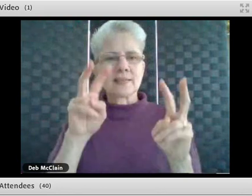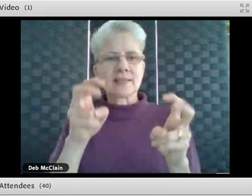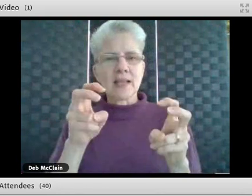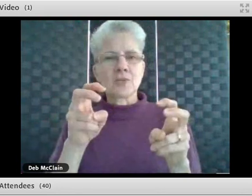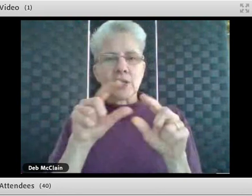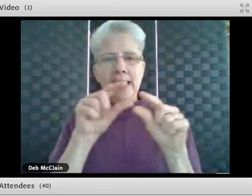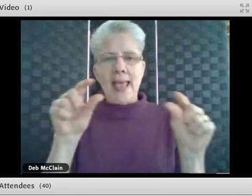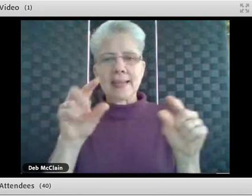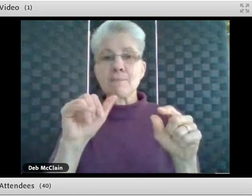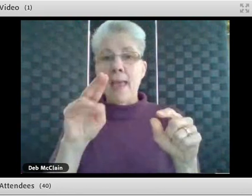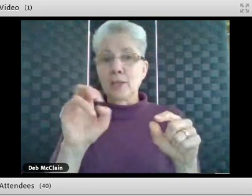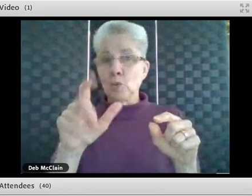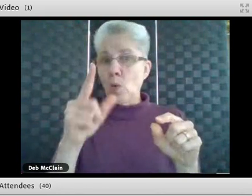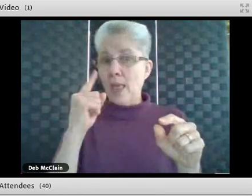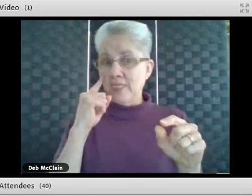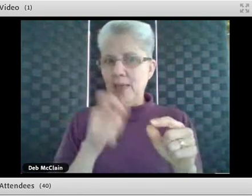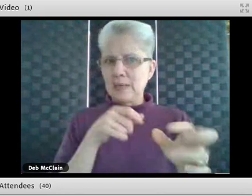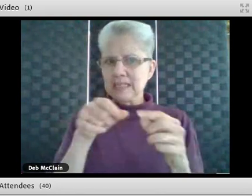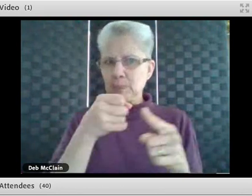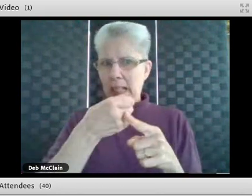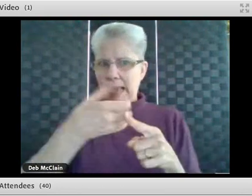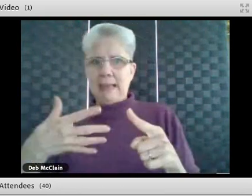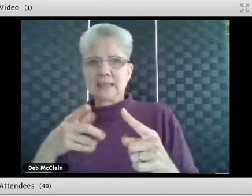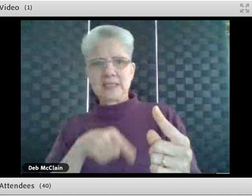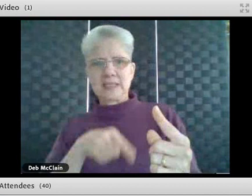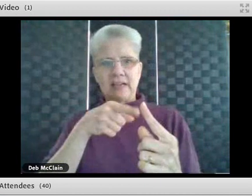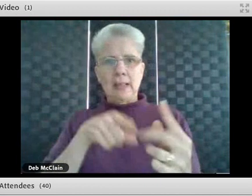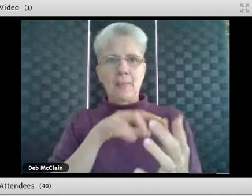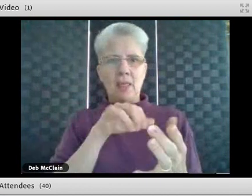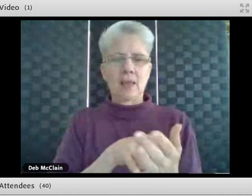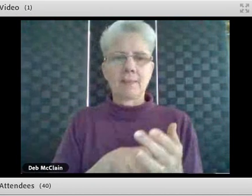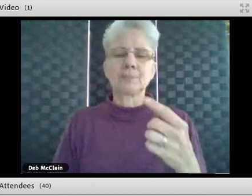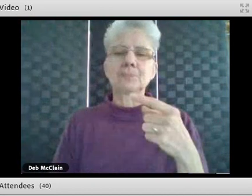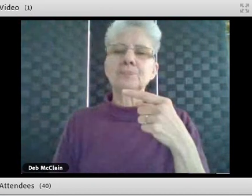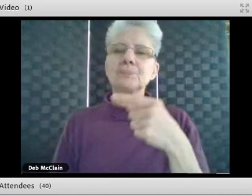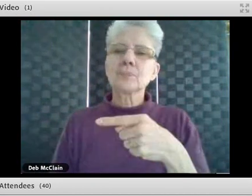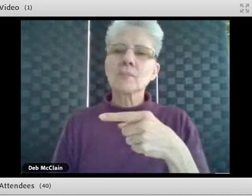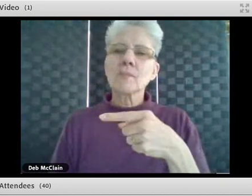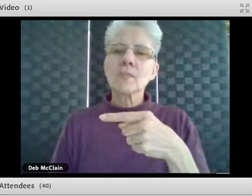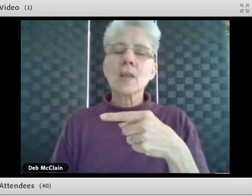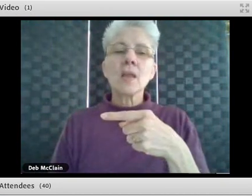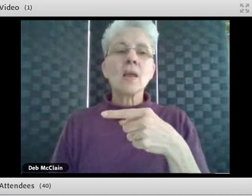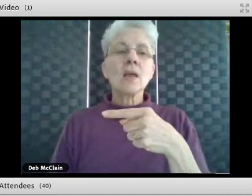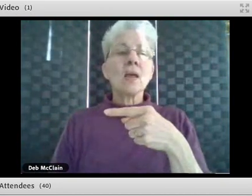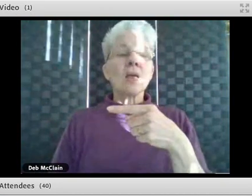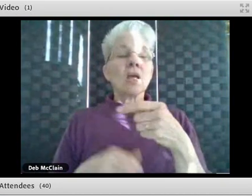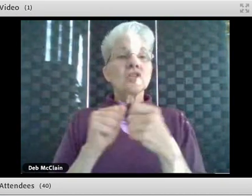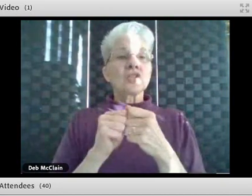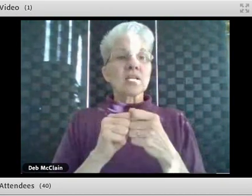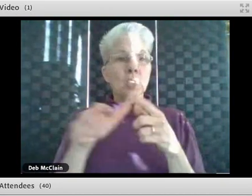I believe they would have the specifics on that, so... But, anyway, so I just wanted to point out very quickly